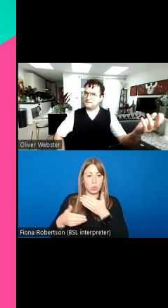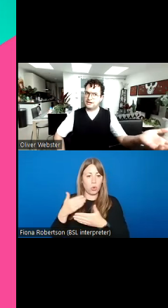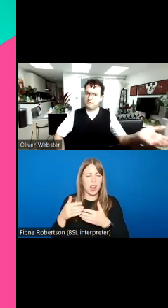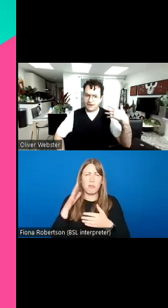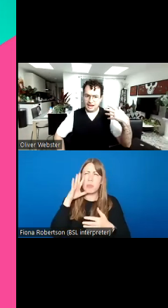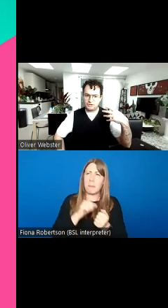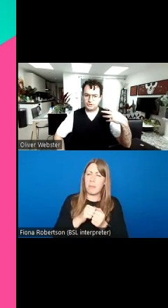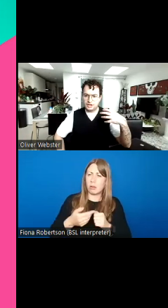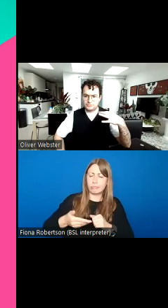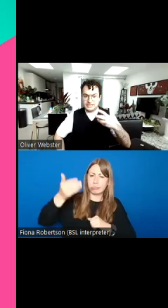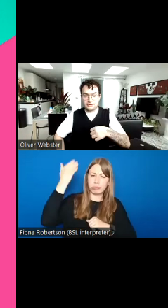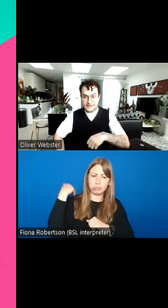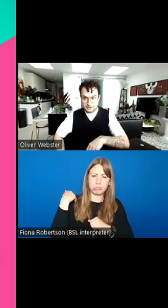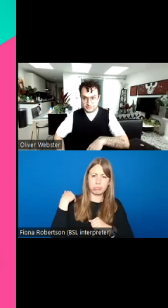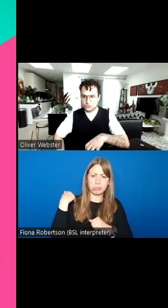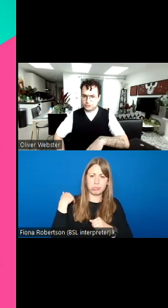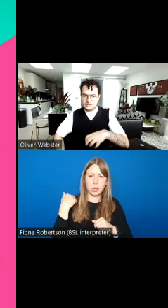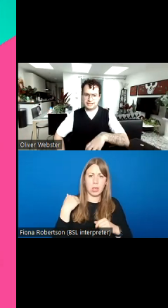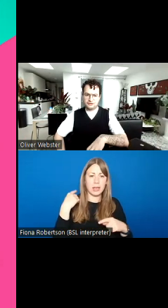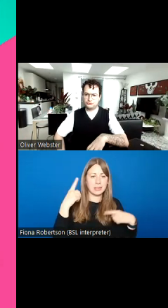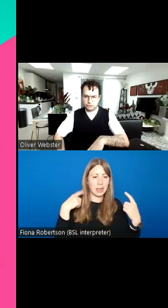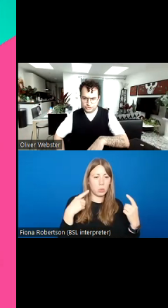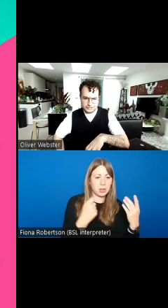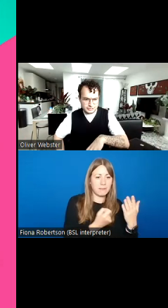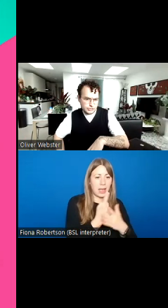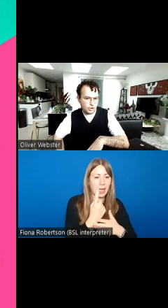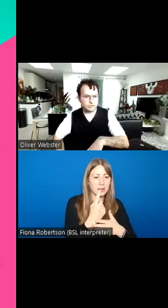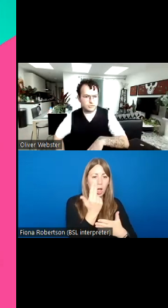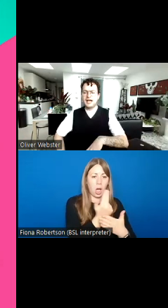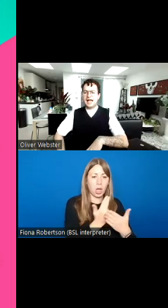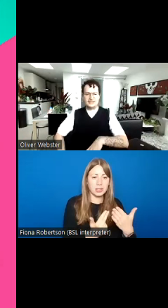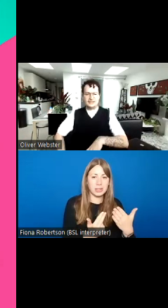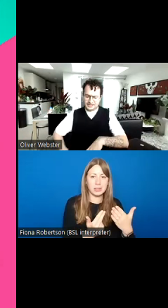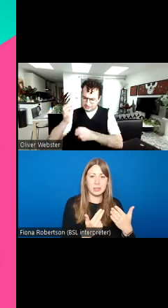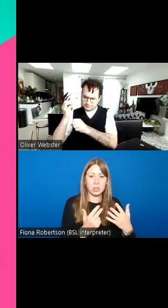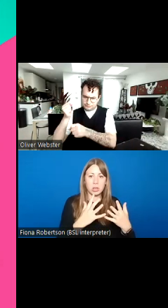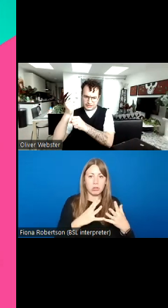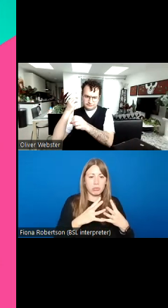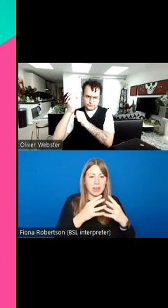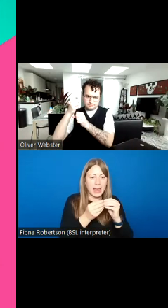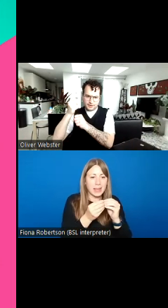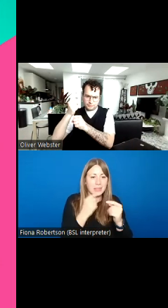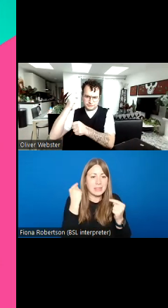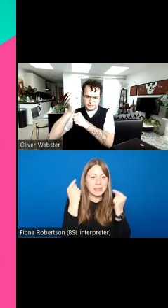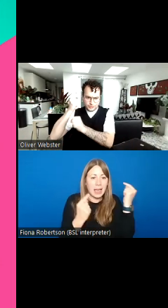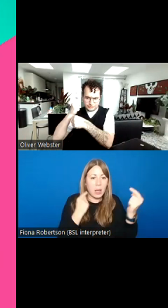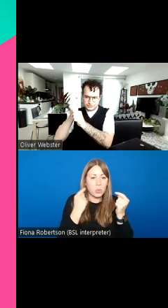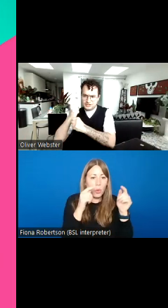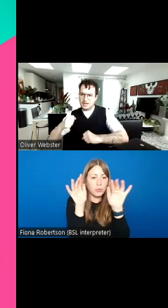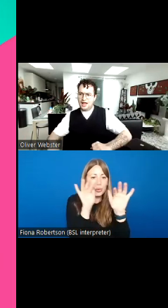hearing about how sound effect artists create the sound of crunching snow, and it's like a food pipe which they squelch,